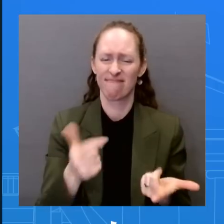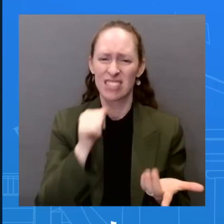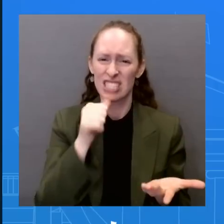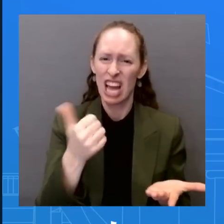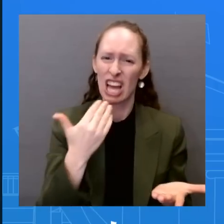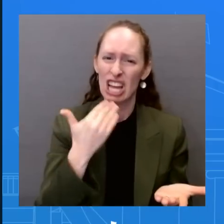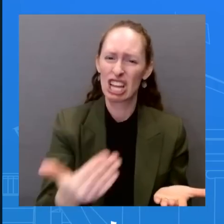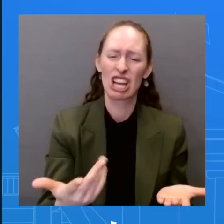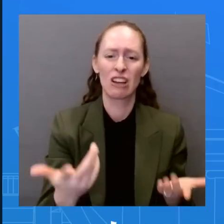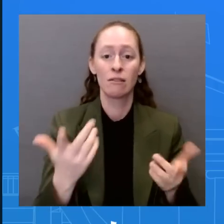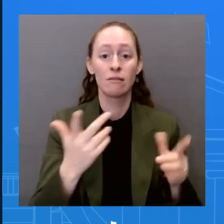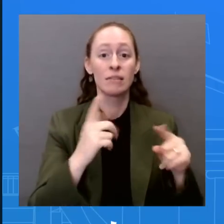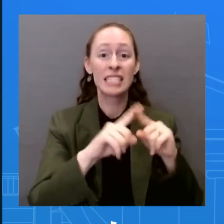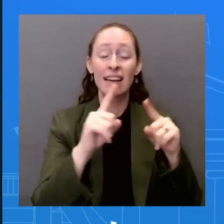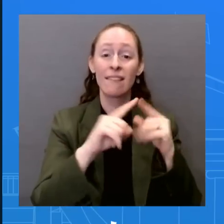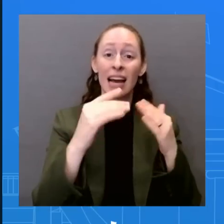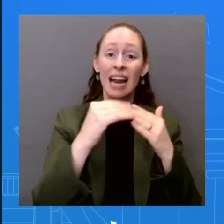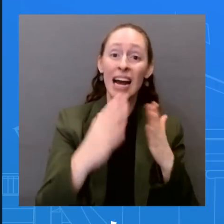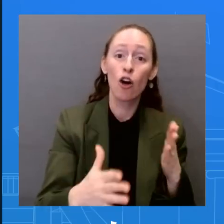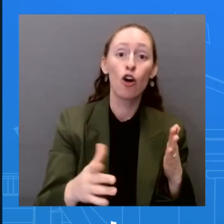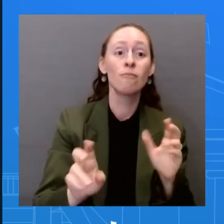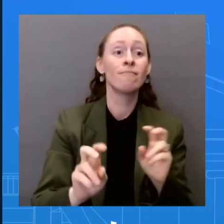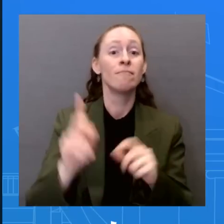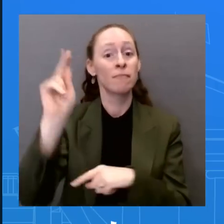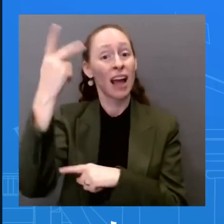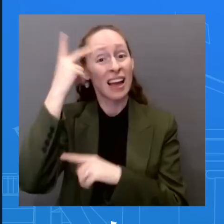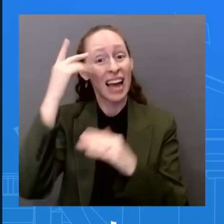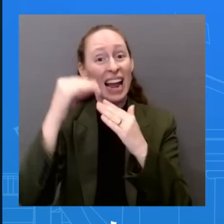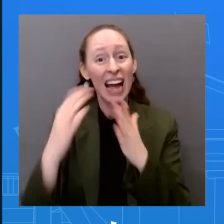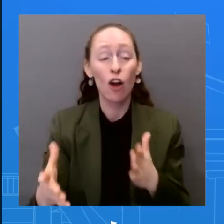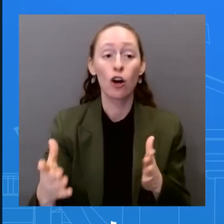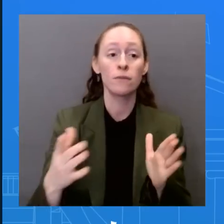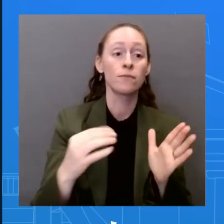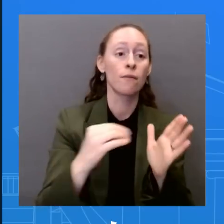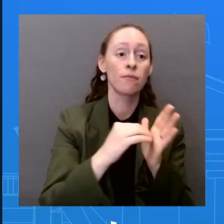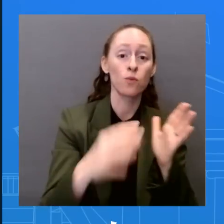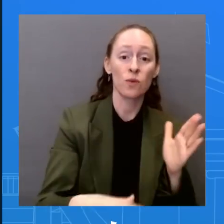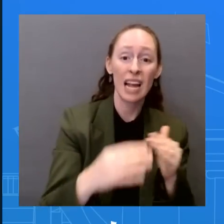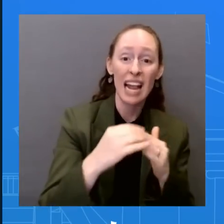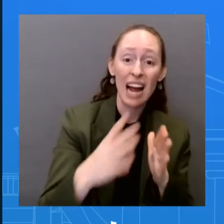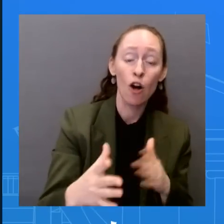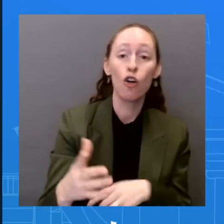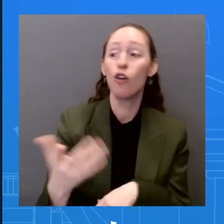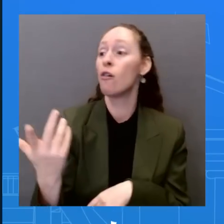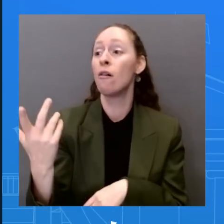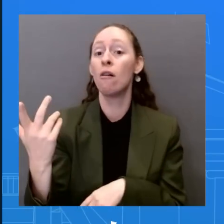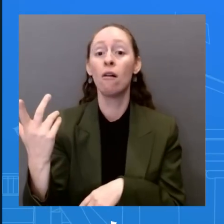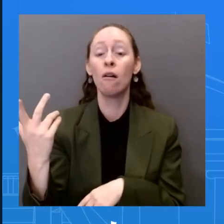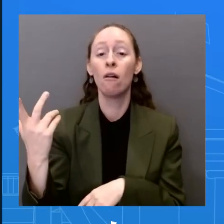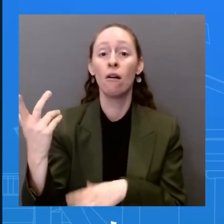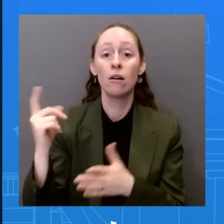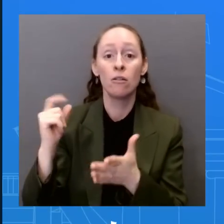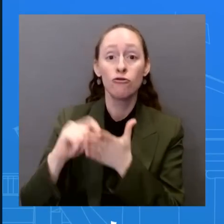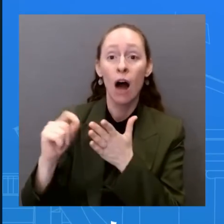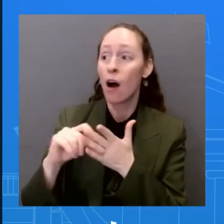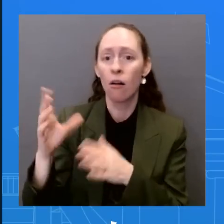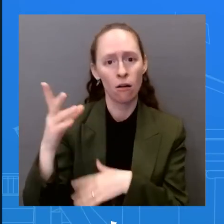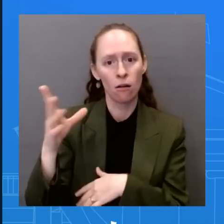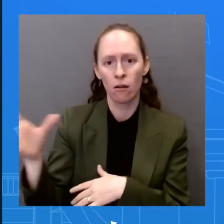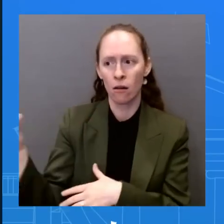students, faith leaders, and journalists, in addition to the regime's increased relations with Russia